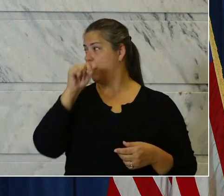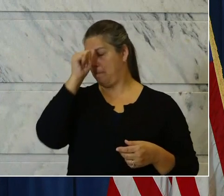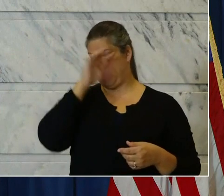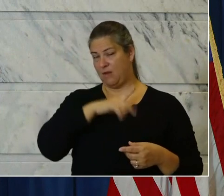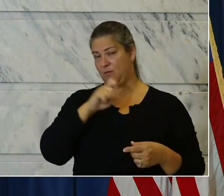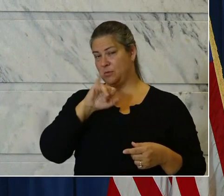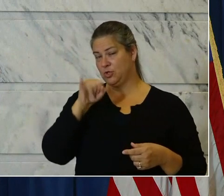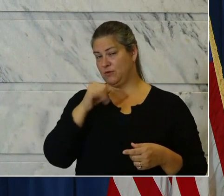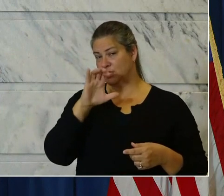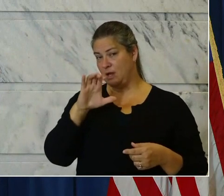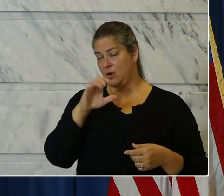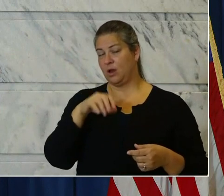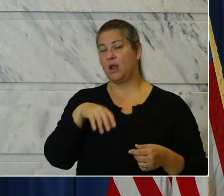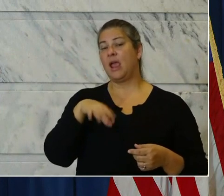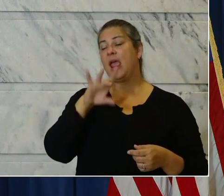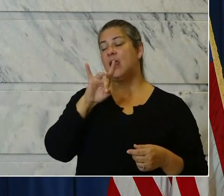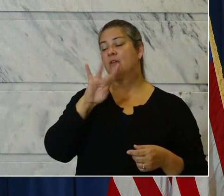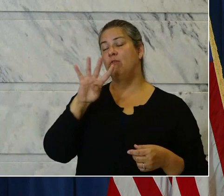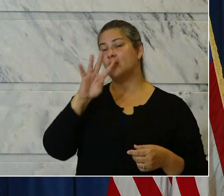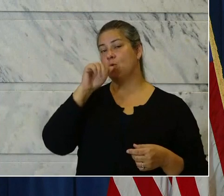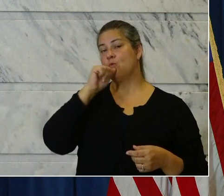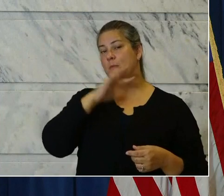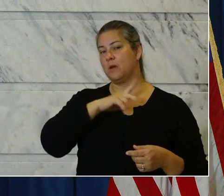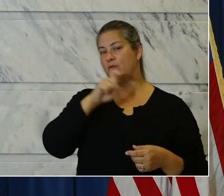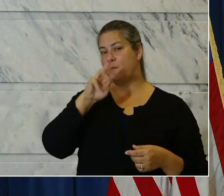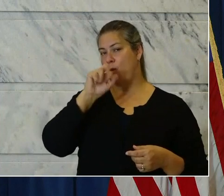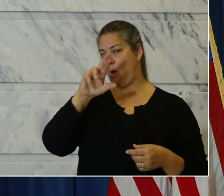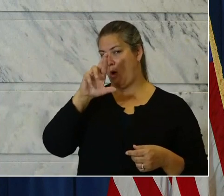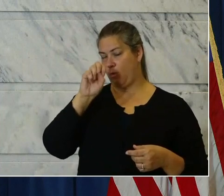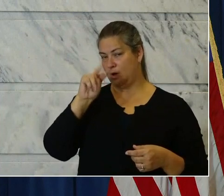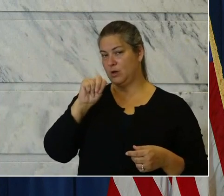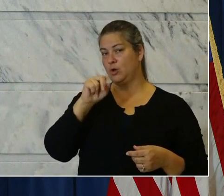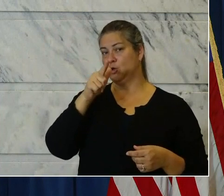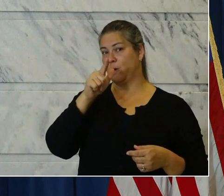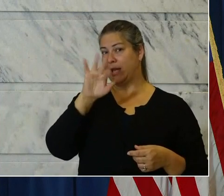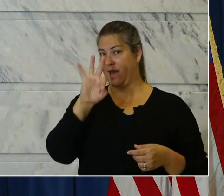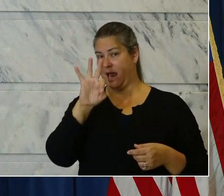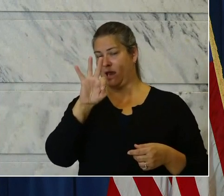YEAR OLD WOMAN FROM SCOTT. SEVENTY ONE YEAR OLD MALE FROM